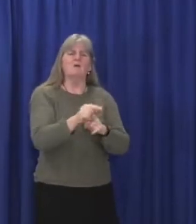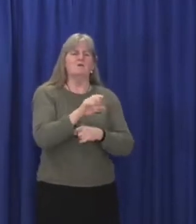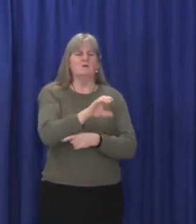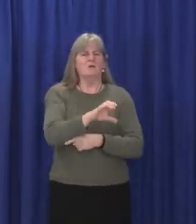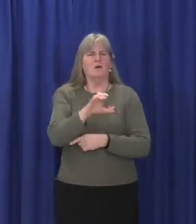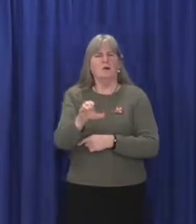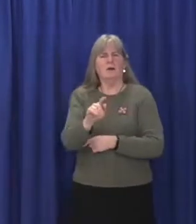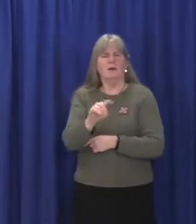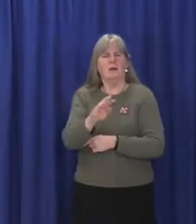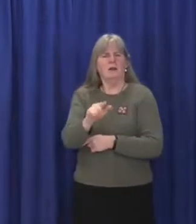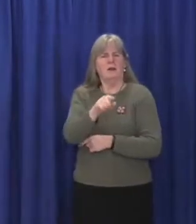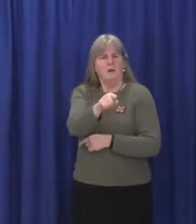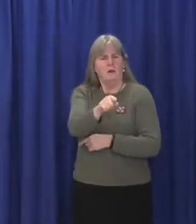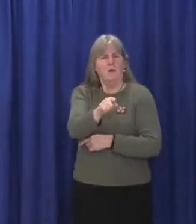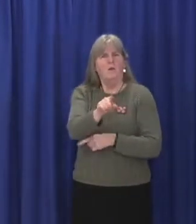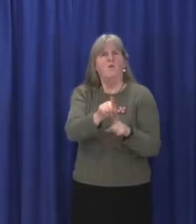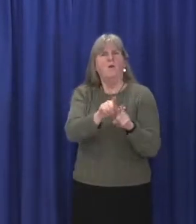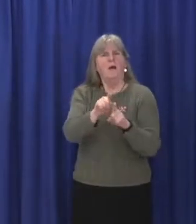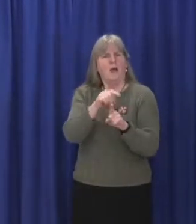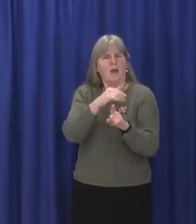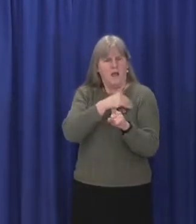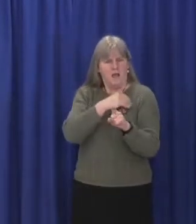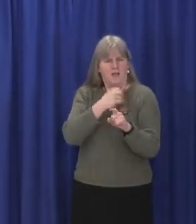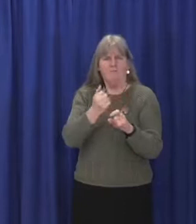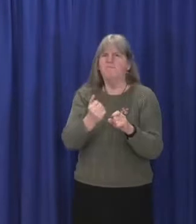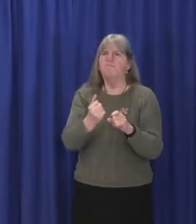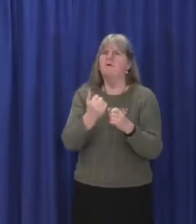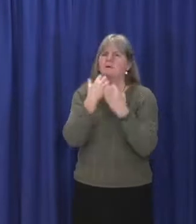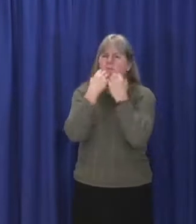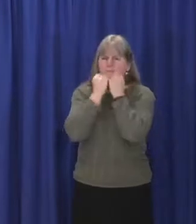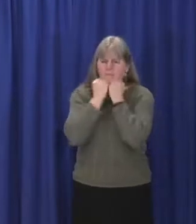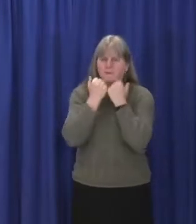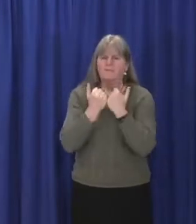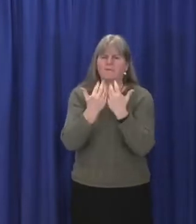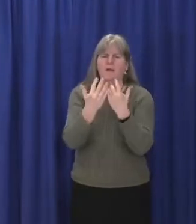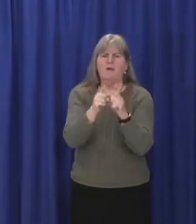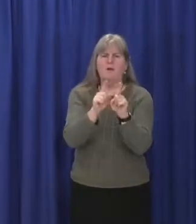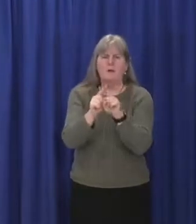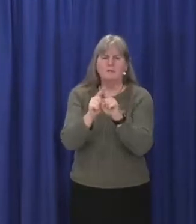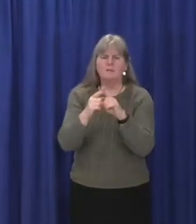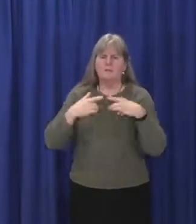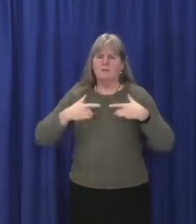is having ongoing sacred fires and ceremonies and are holding